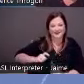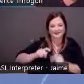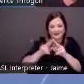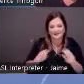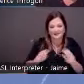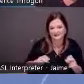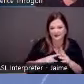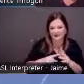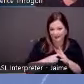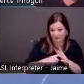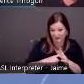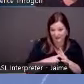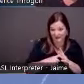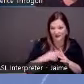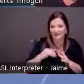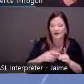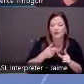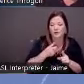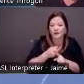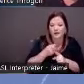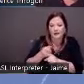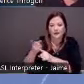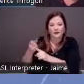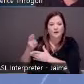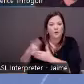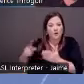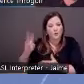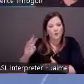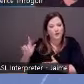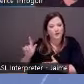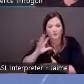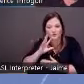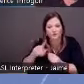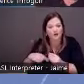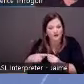it would hit on some of the things that Will was talking about, like helping